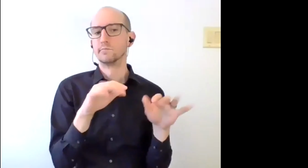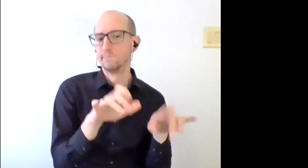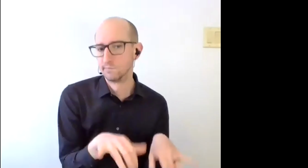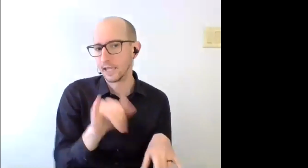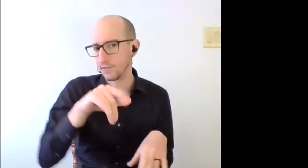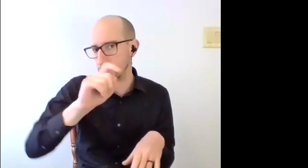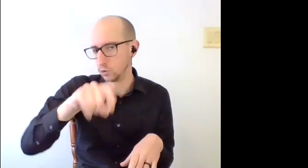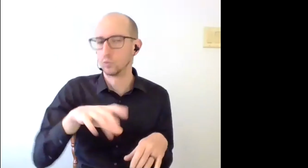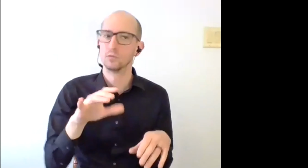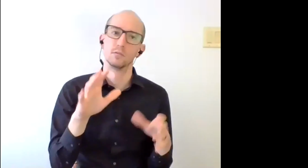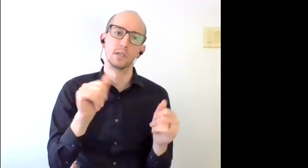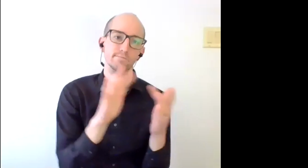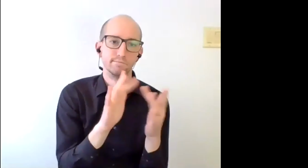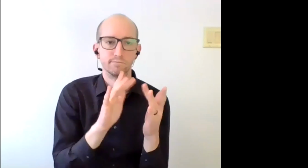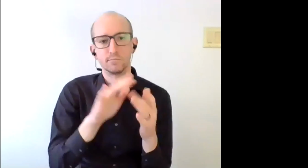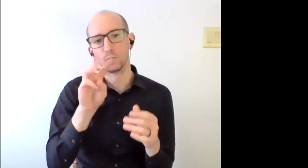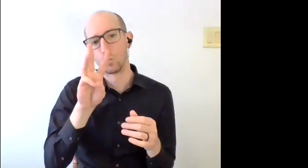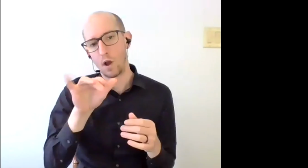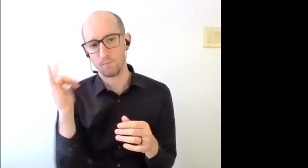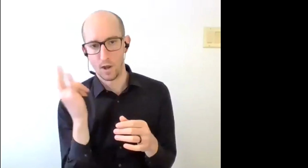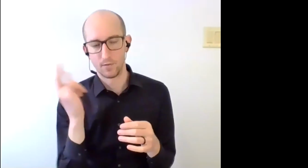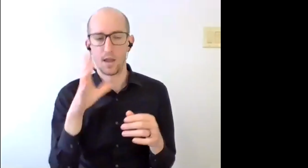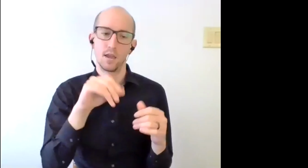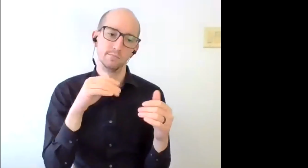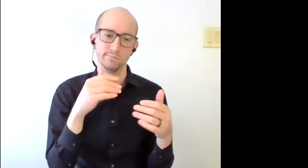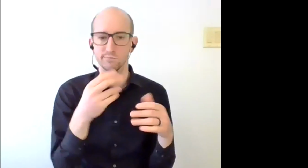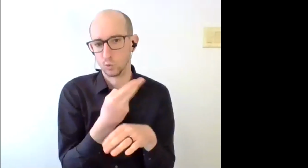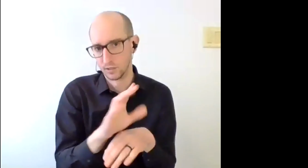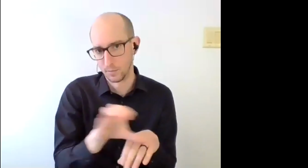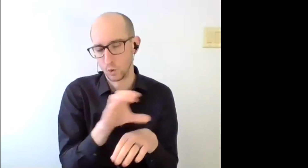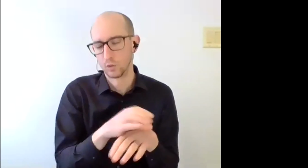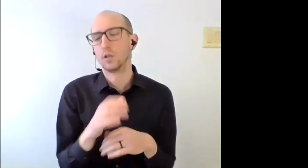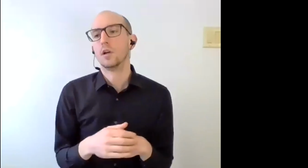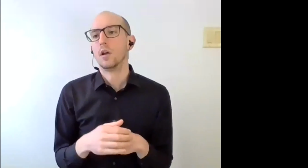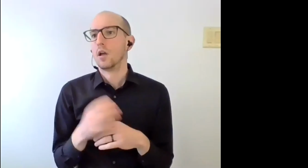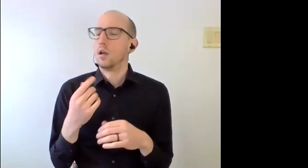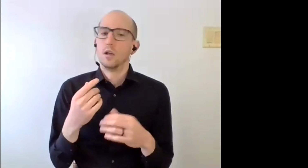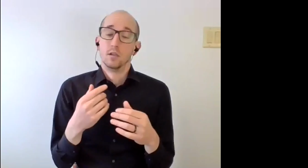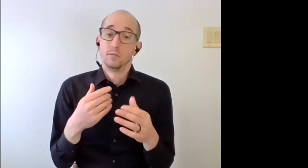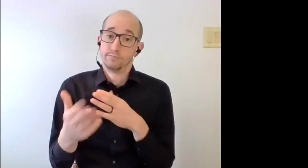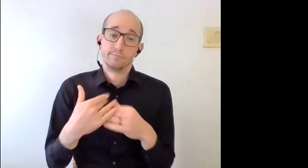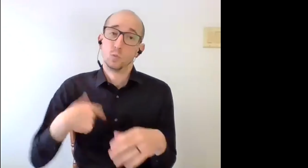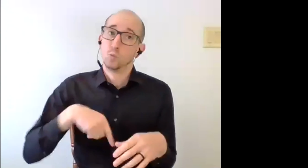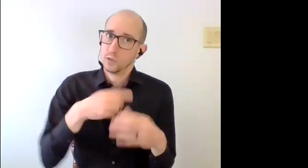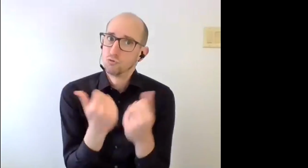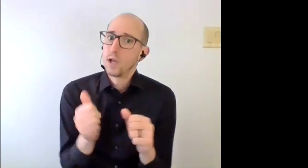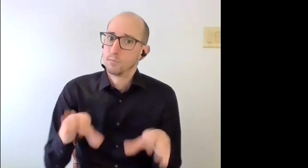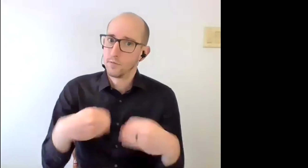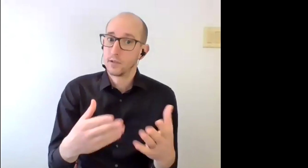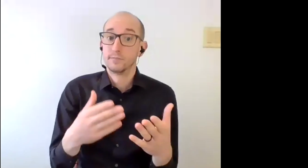to allow student to come on campus if needed to get access to WiFi and to